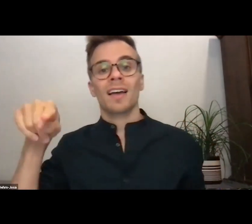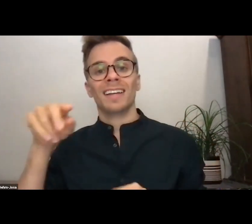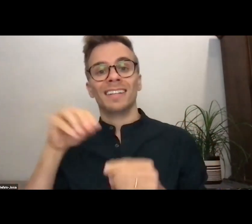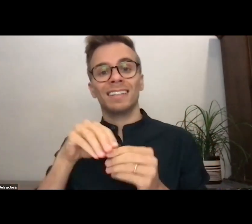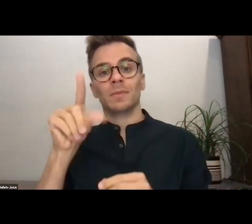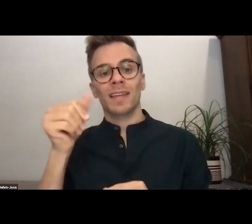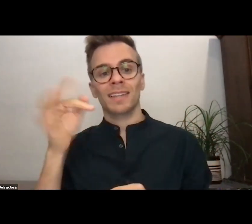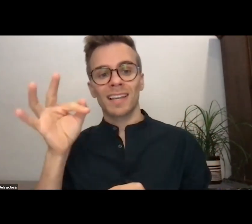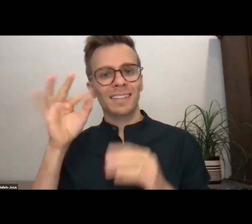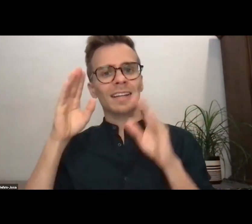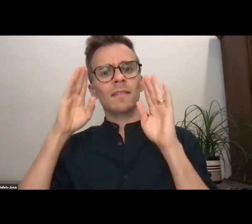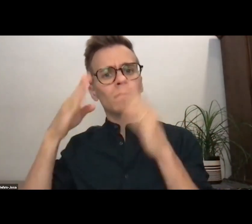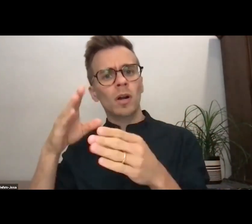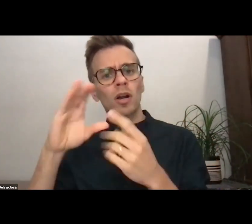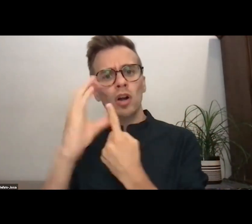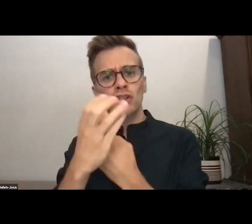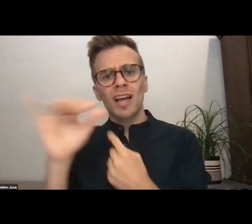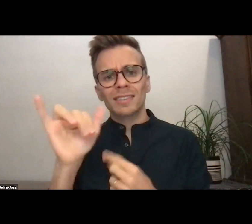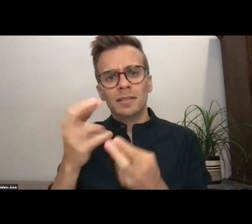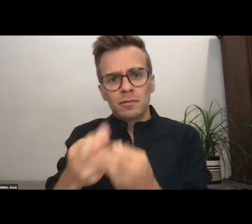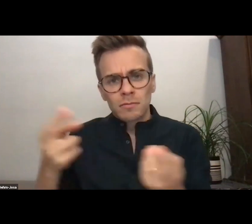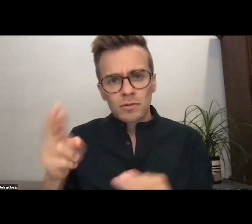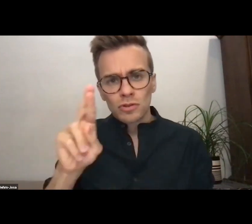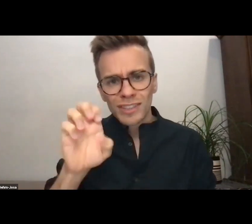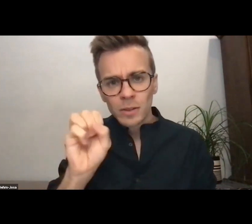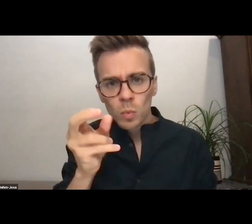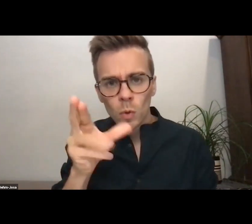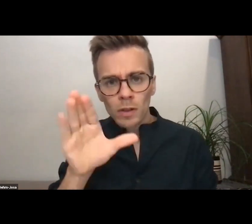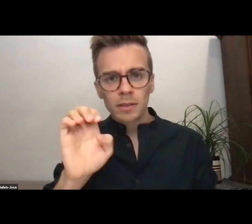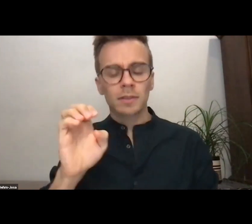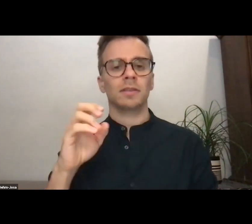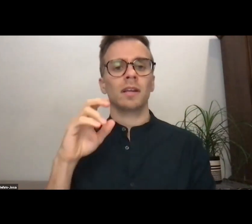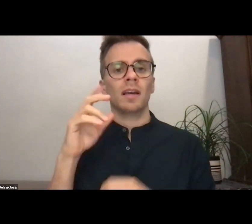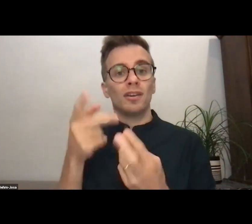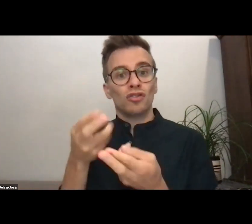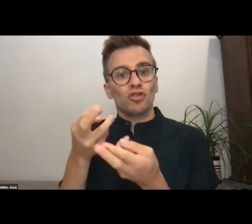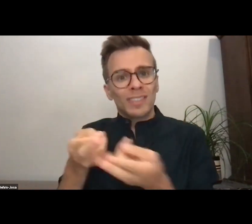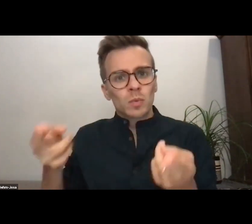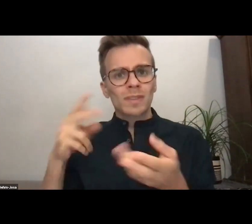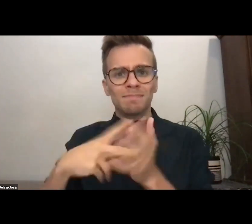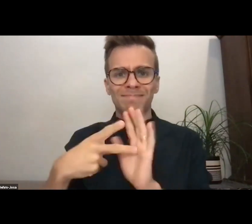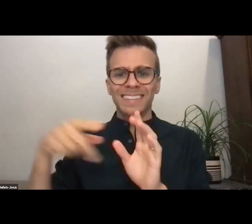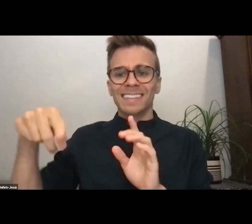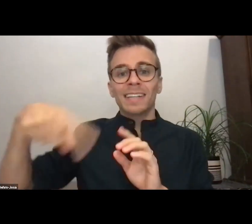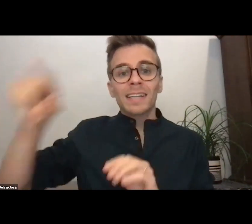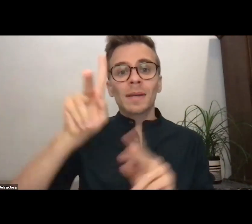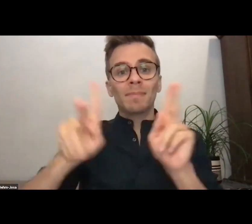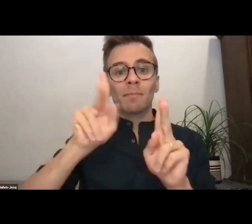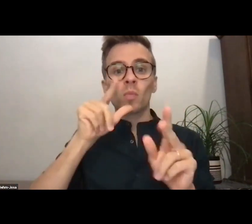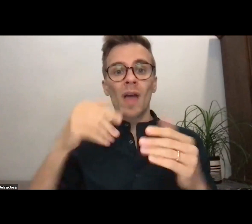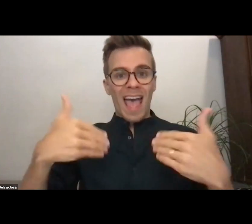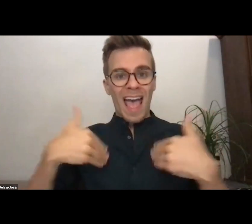But in 2016 [or maybe it was 2019?] in the focus was on culture as a resource, meaning